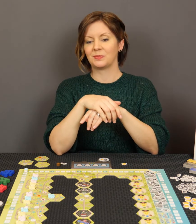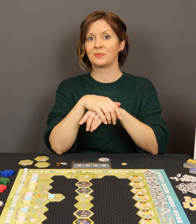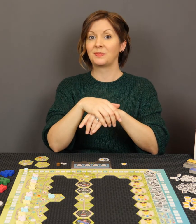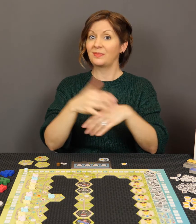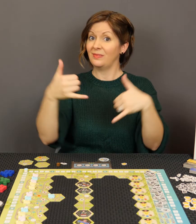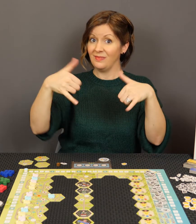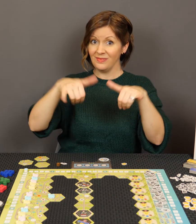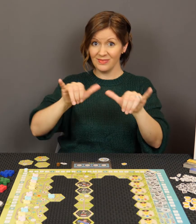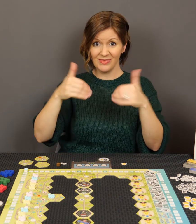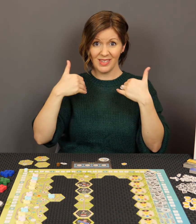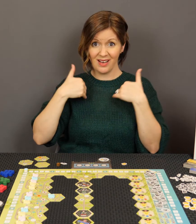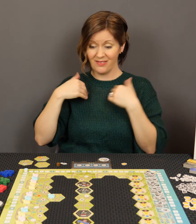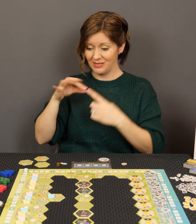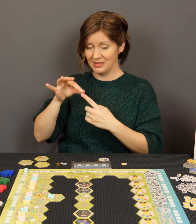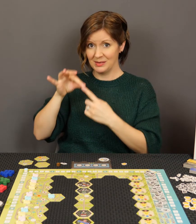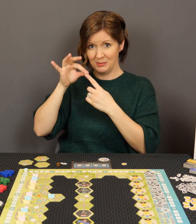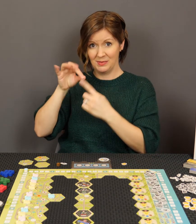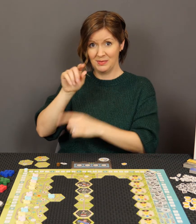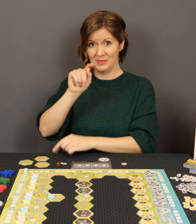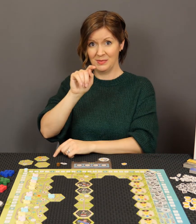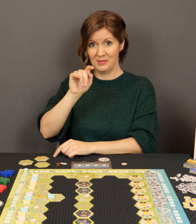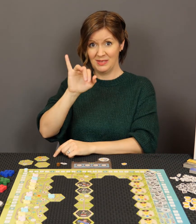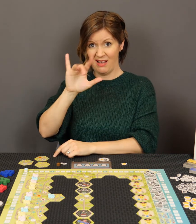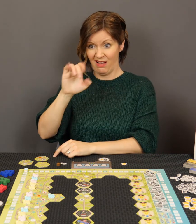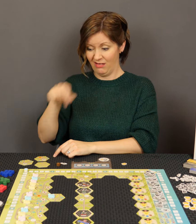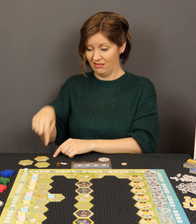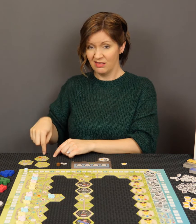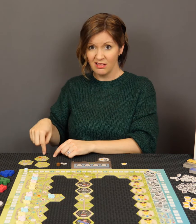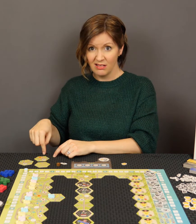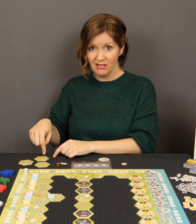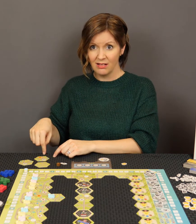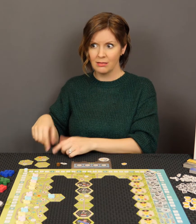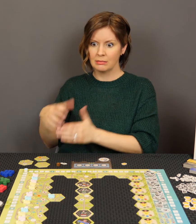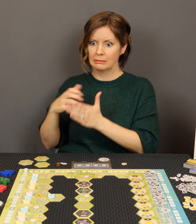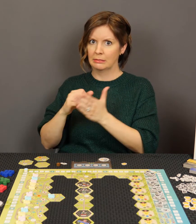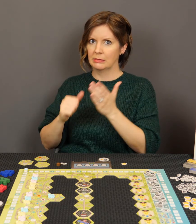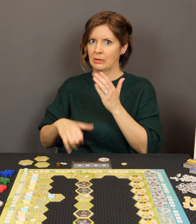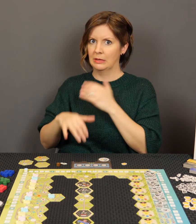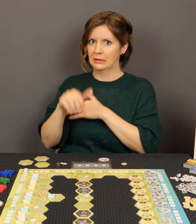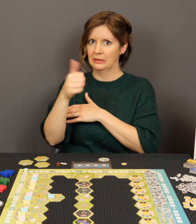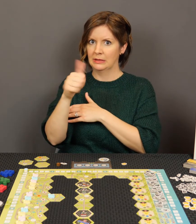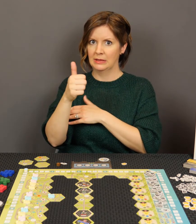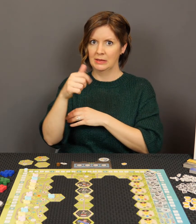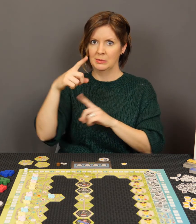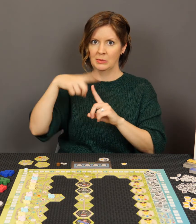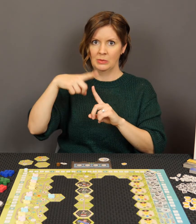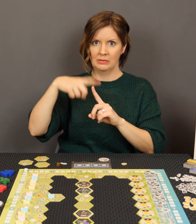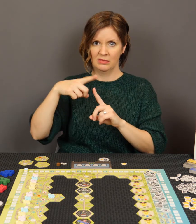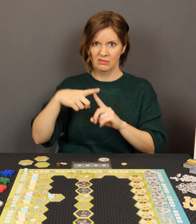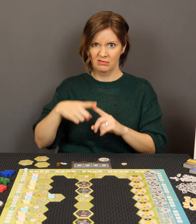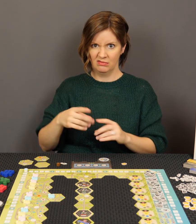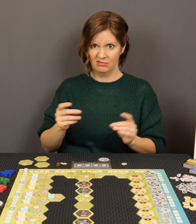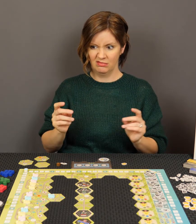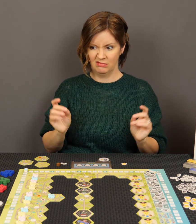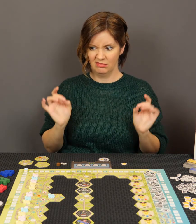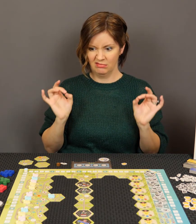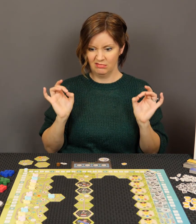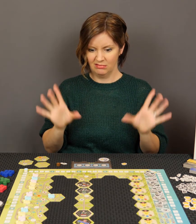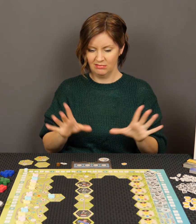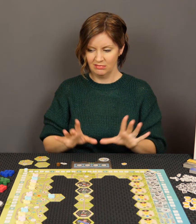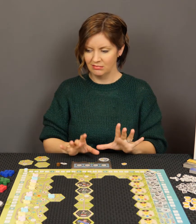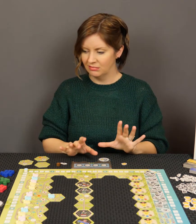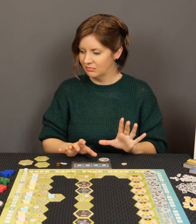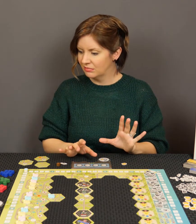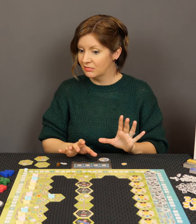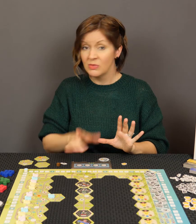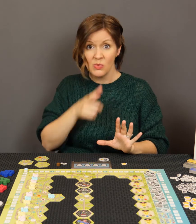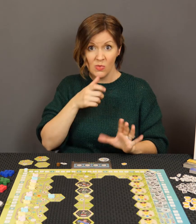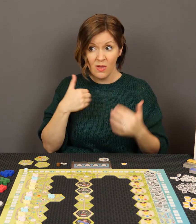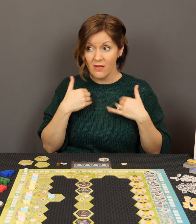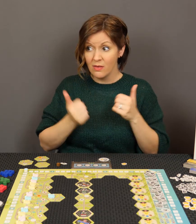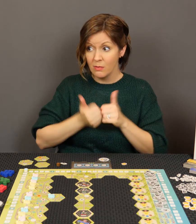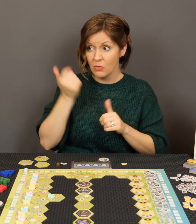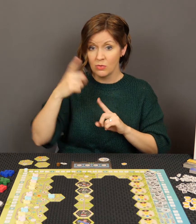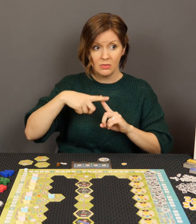If you still happen to have a special tile, then you lose 10 points… ugh.